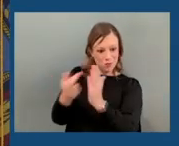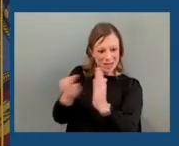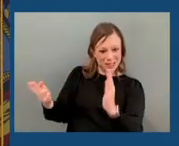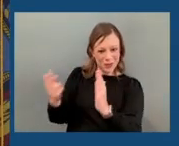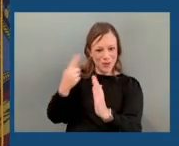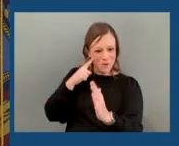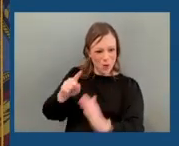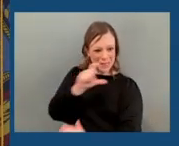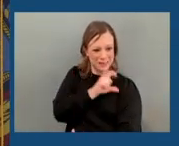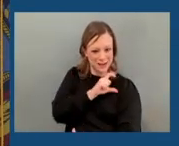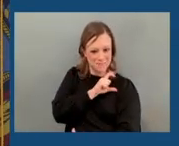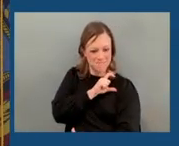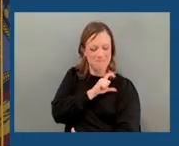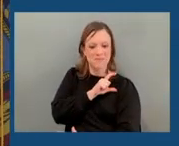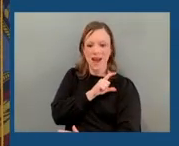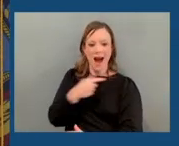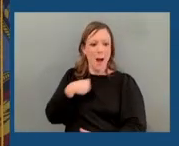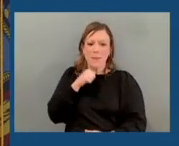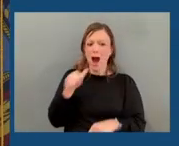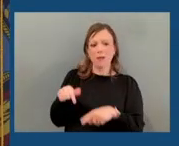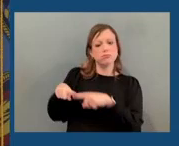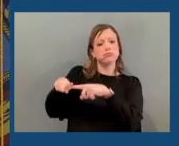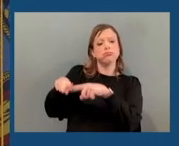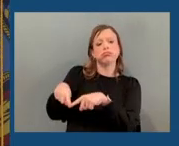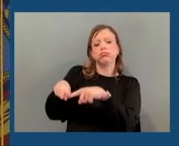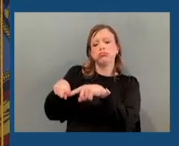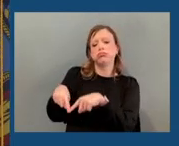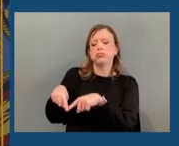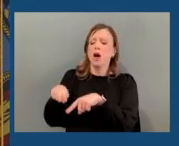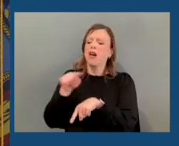and I won't simply just rely on those who I have a working history with.